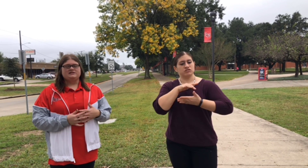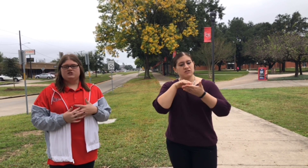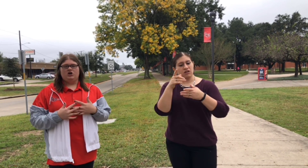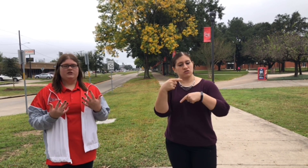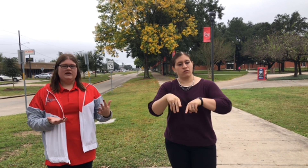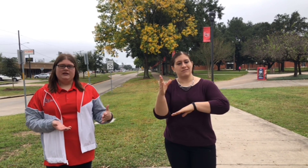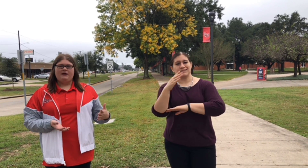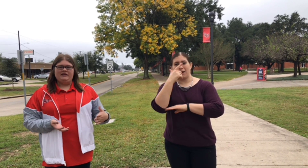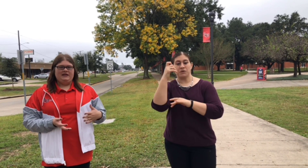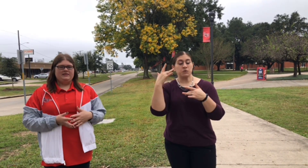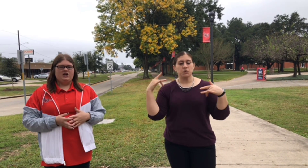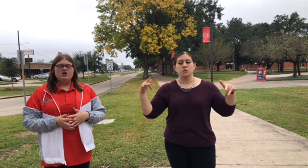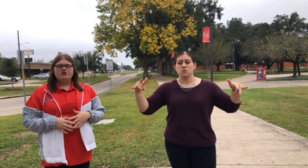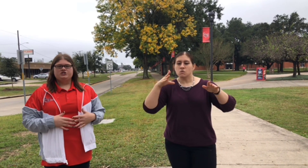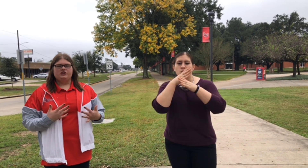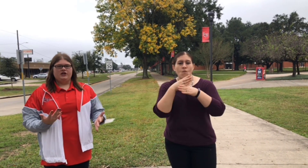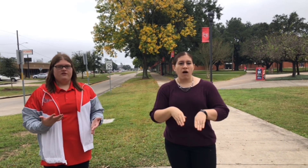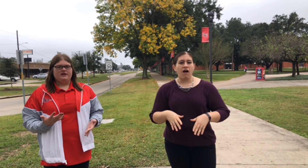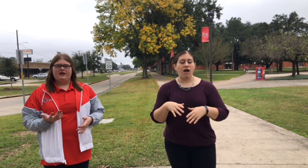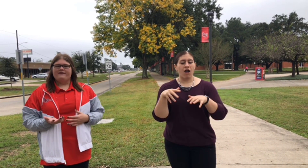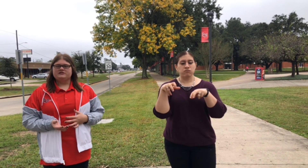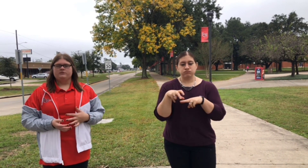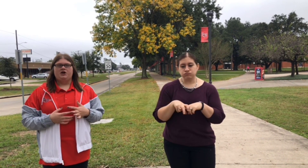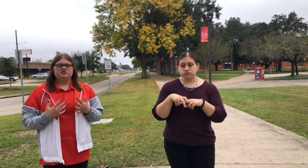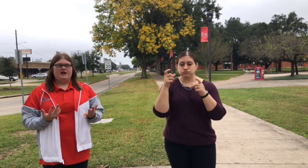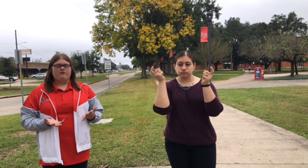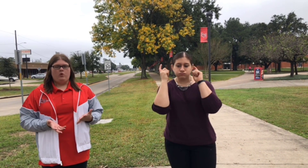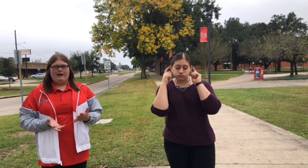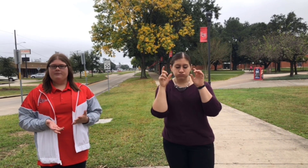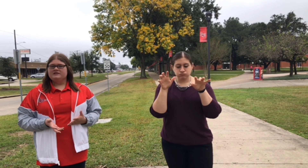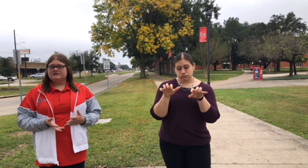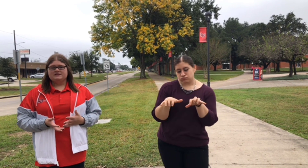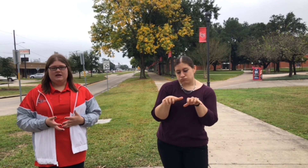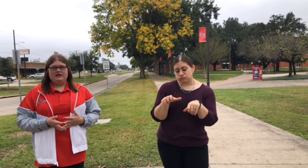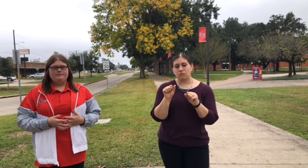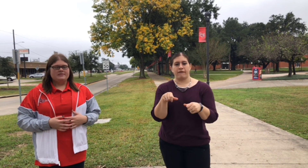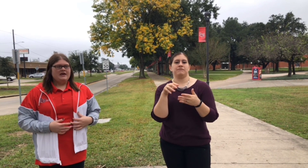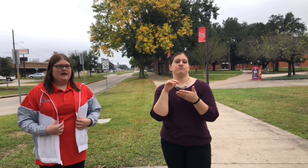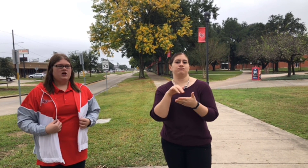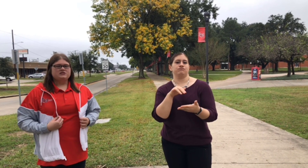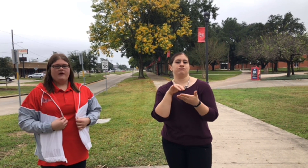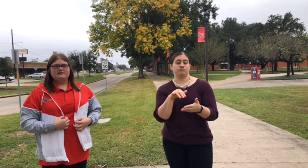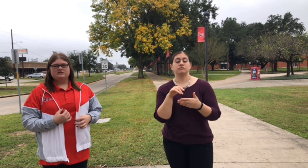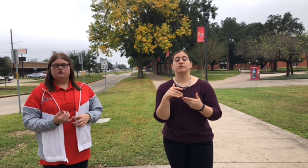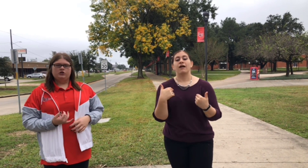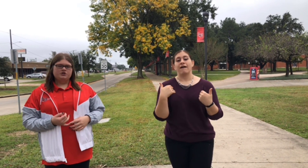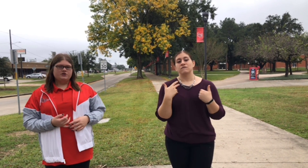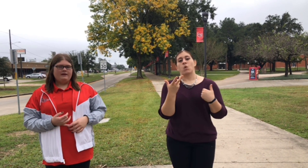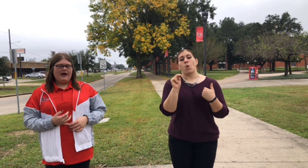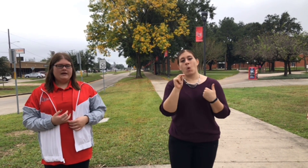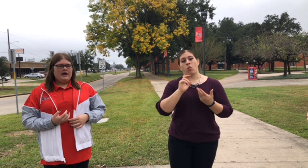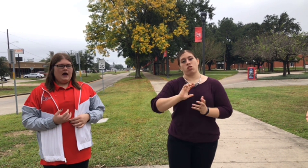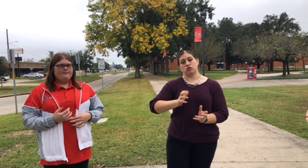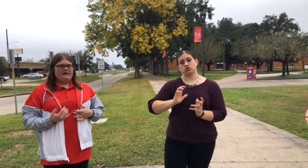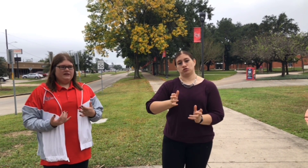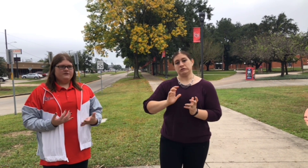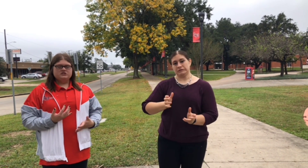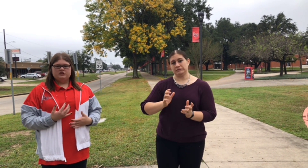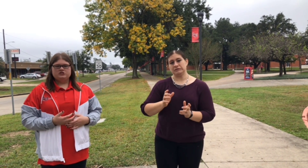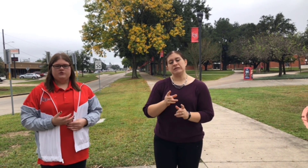there's hardly anybody in there so you can go in there and have some lunch and have a quiet place to study. It also has its own laundry mat, mainly for students